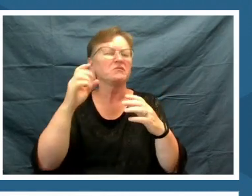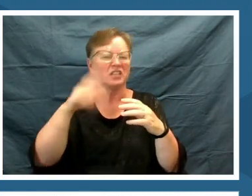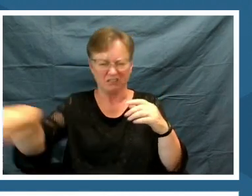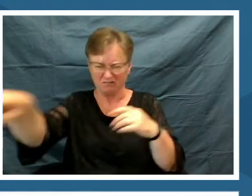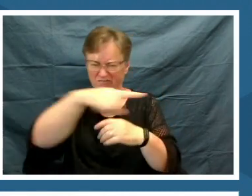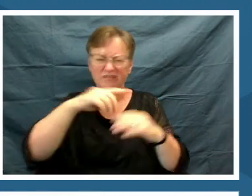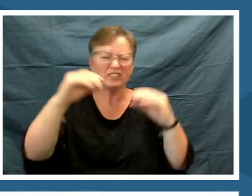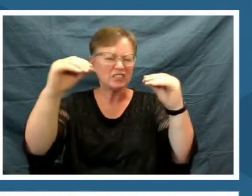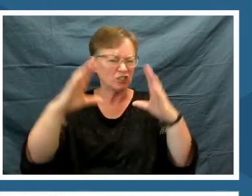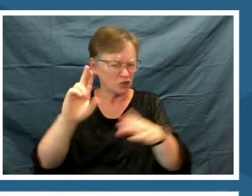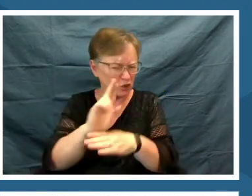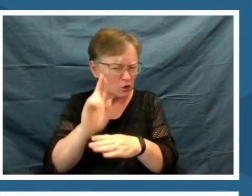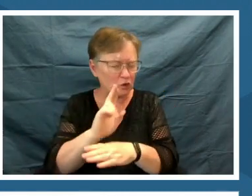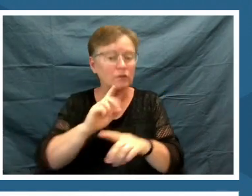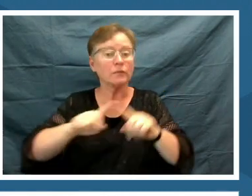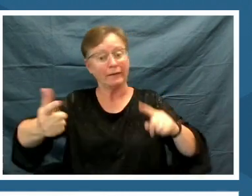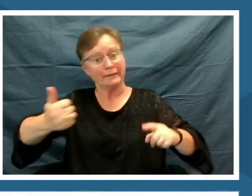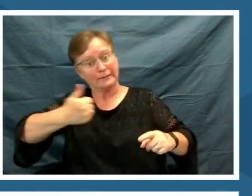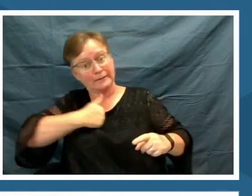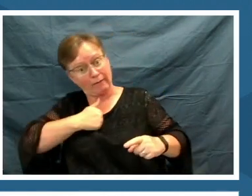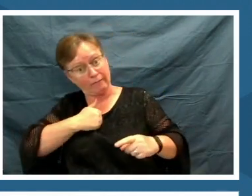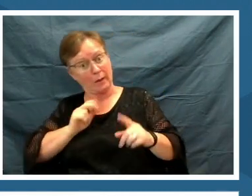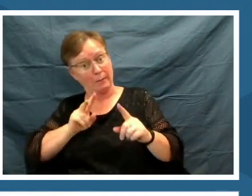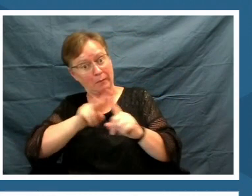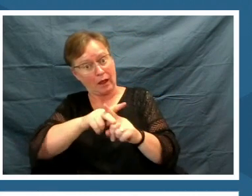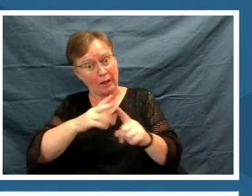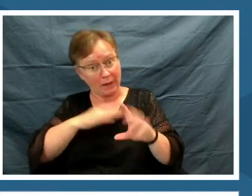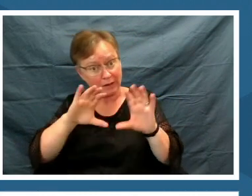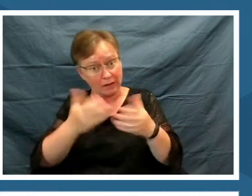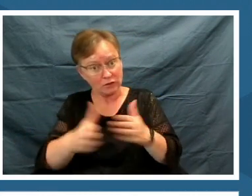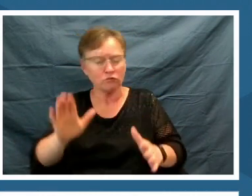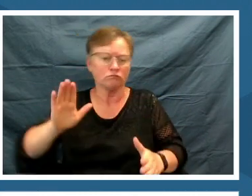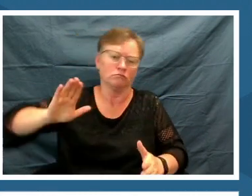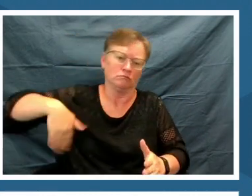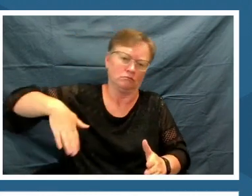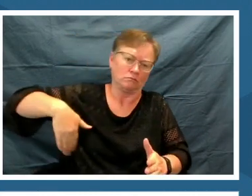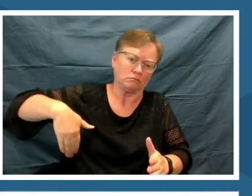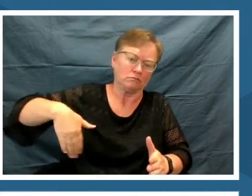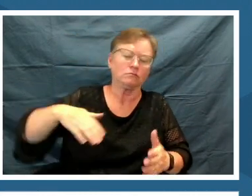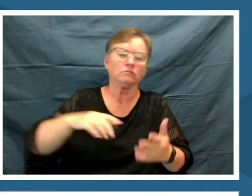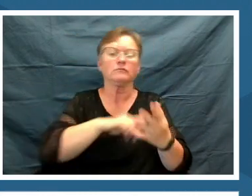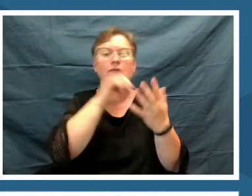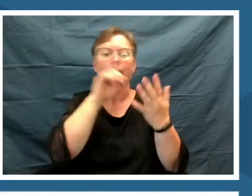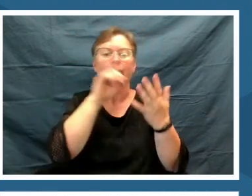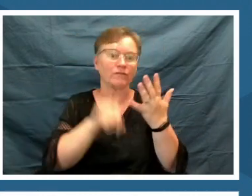never really applied it in your own classroom and then finally very friendly